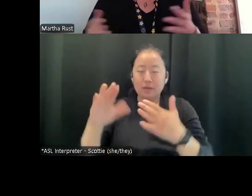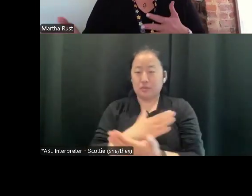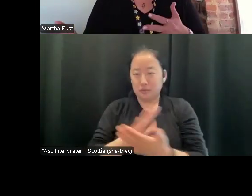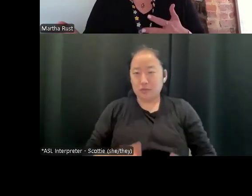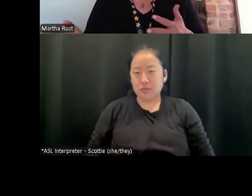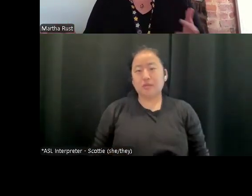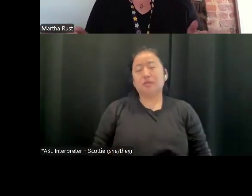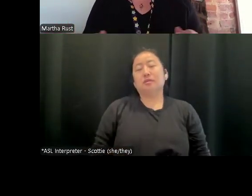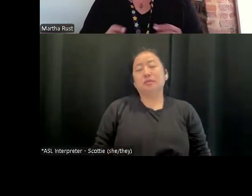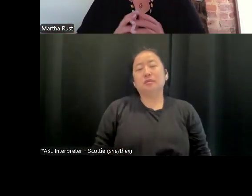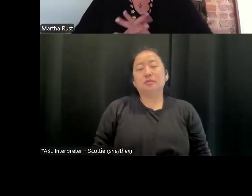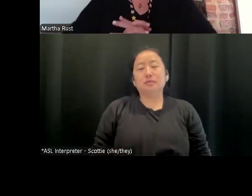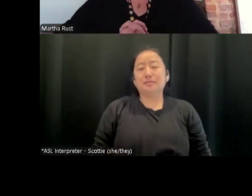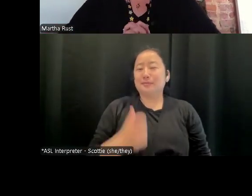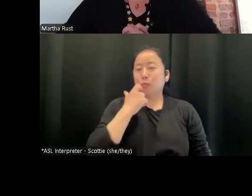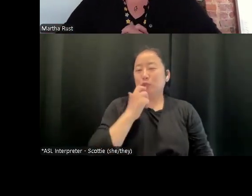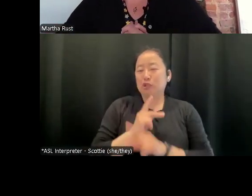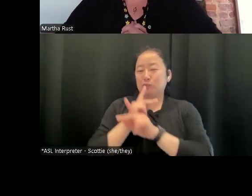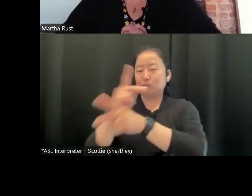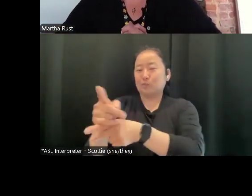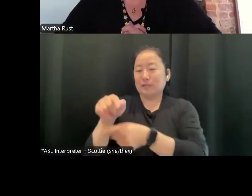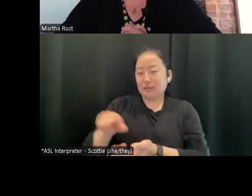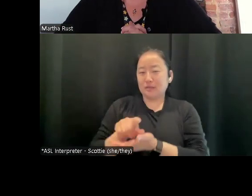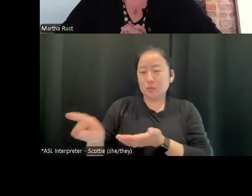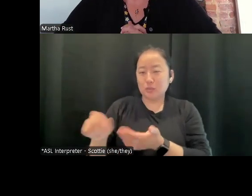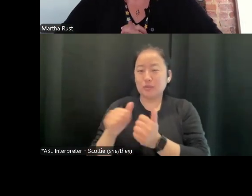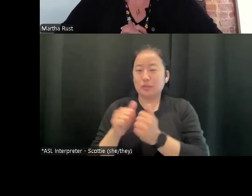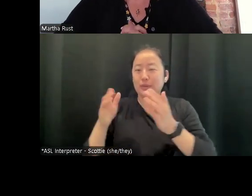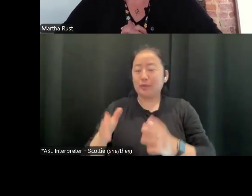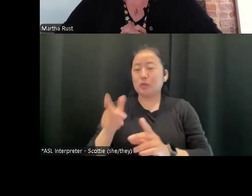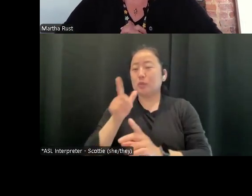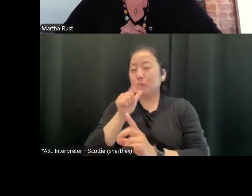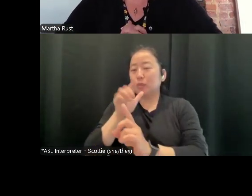We just loaned ours out this week with someone whose father has dementia,